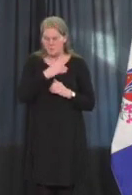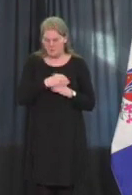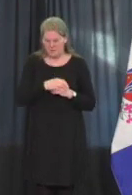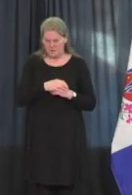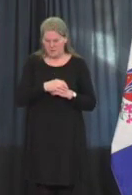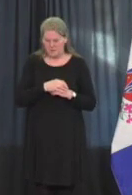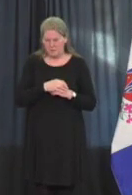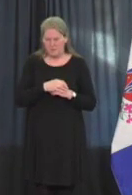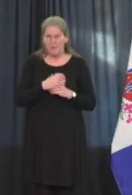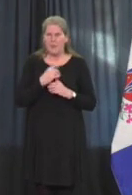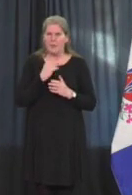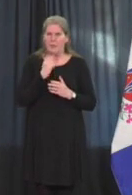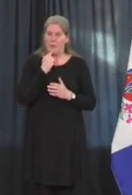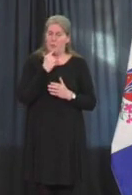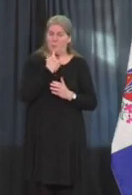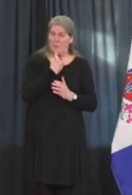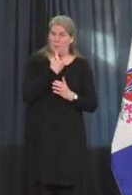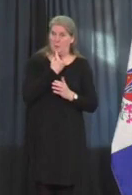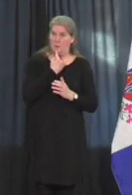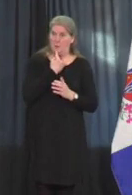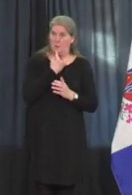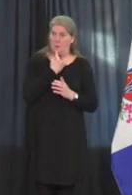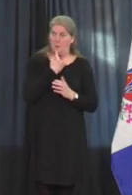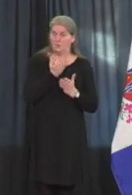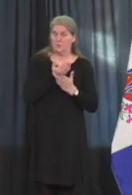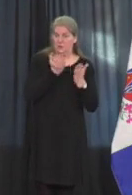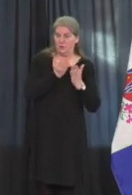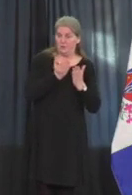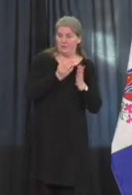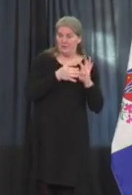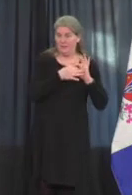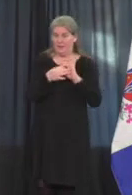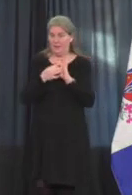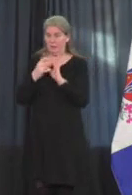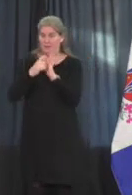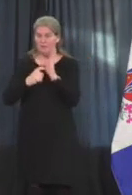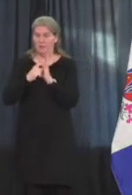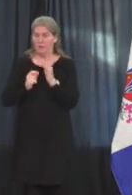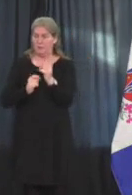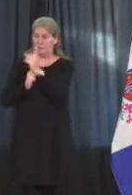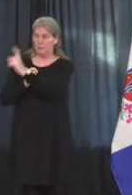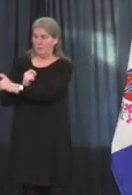WORKERS ALSO INCLUDE MINERS. I SUPPOSE THIS QUESTION IS FOR JOHN STREICKER. YEAH.